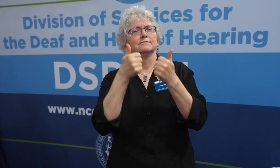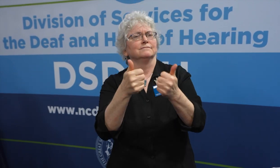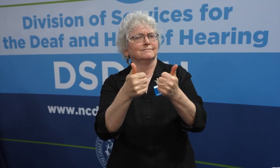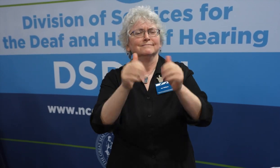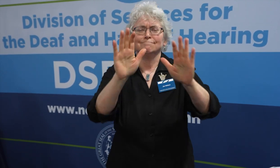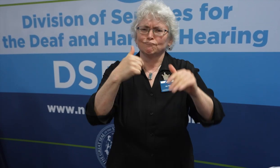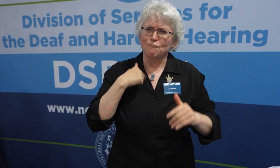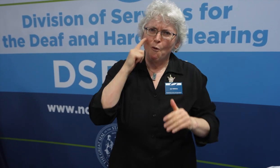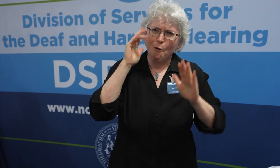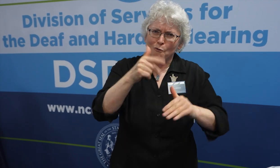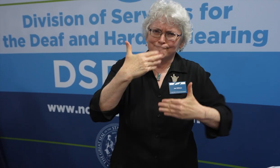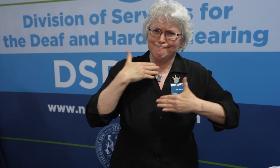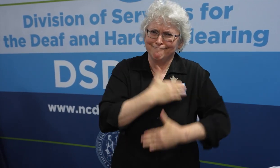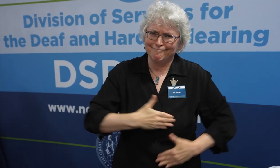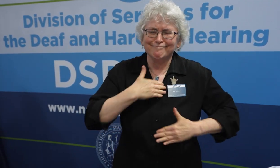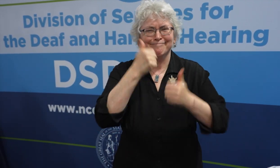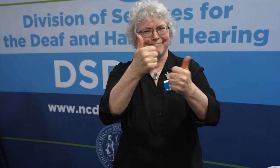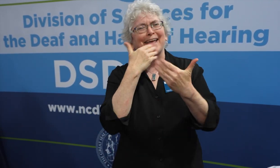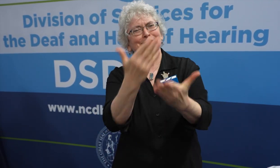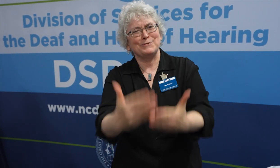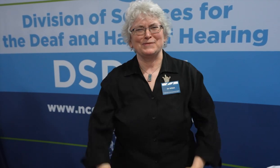How wonderful. I hope you enjoy, thank you!